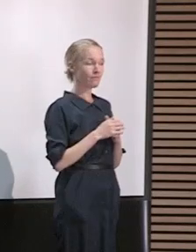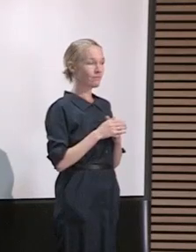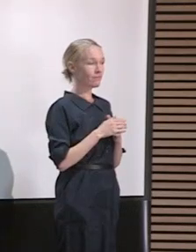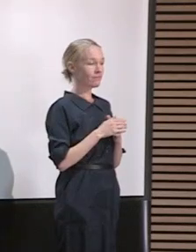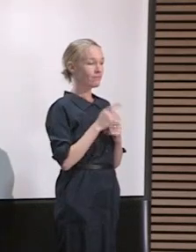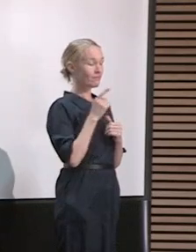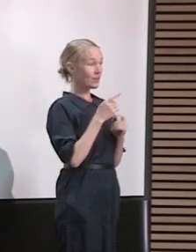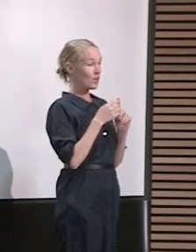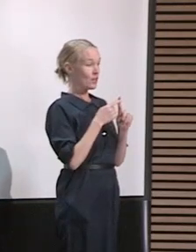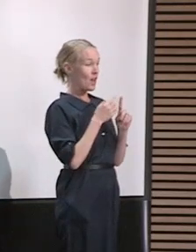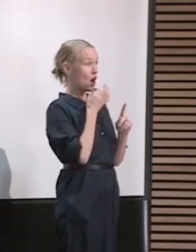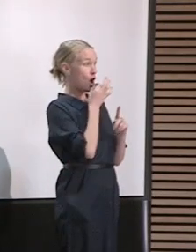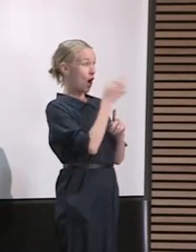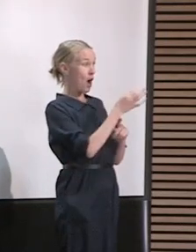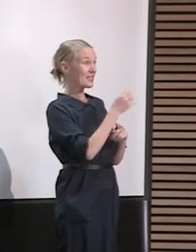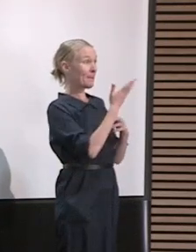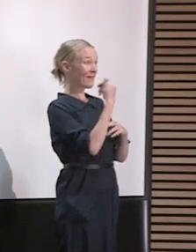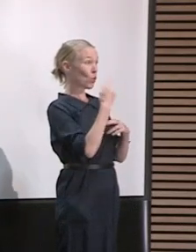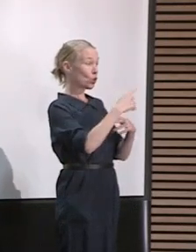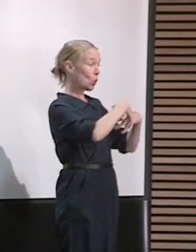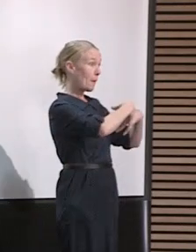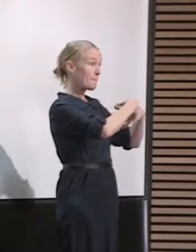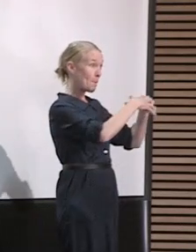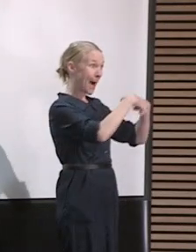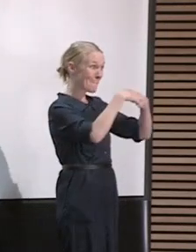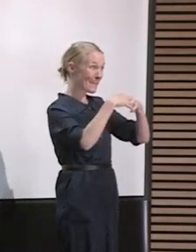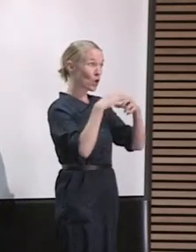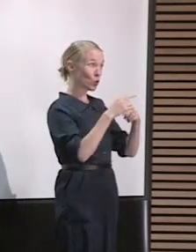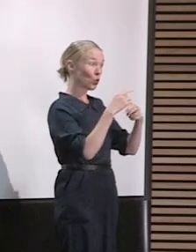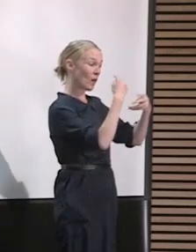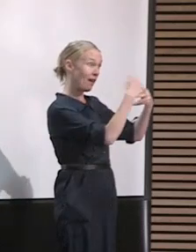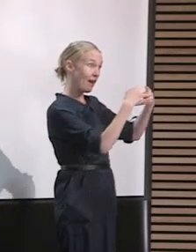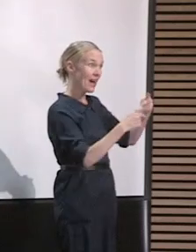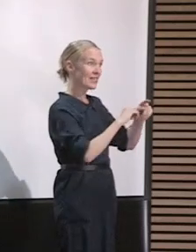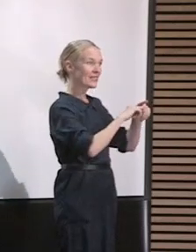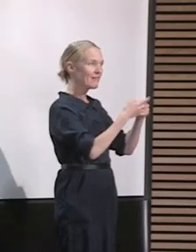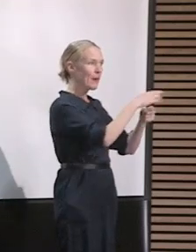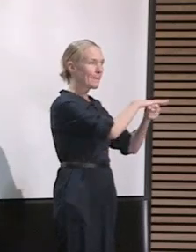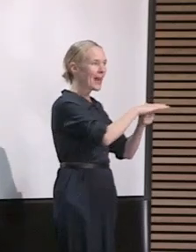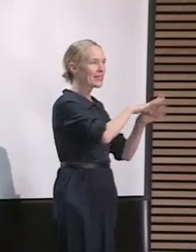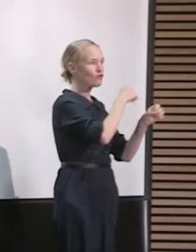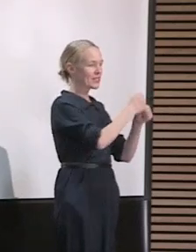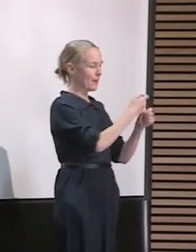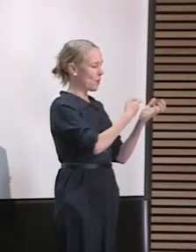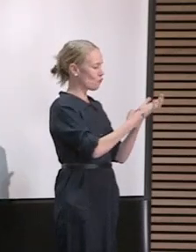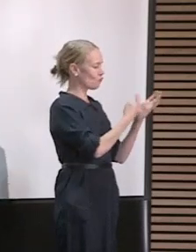How about the 1,000 test-a-day Auckland? Why have two areas been specifically